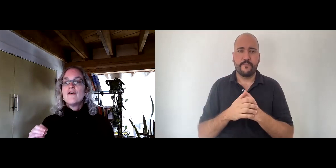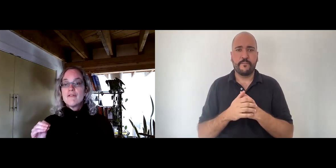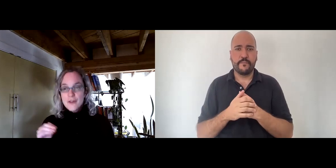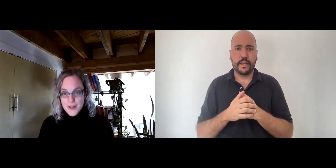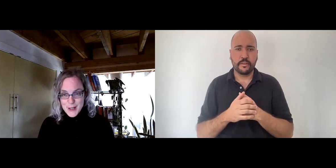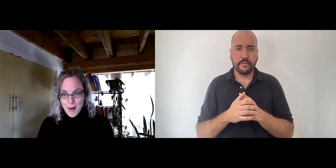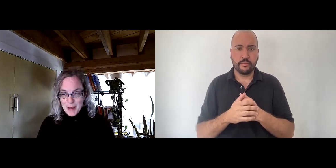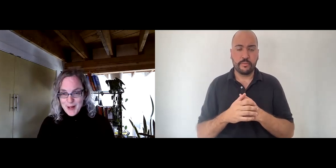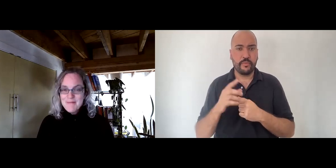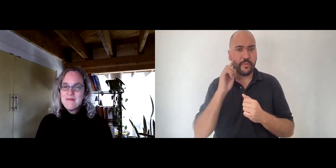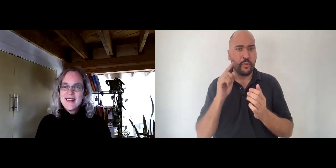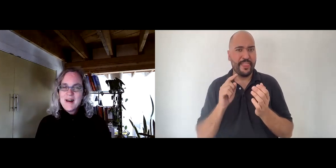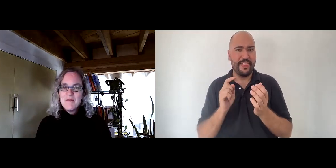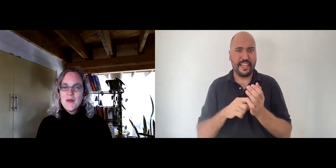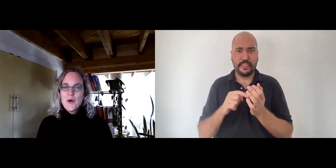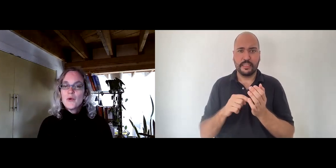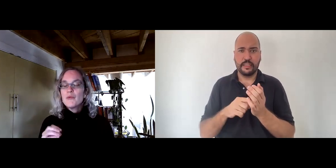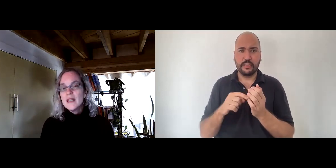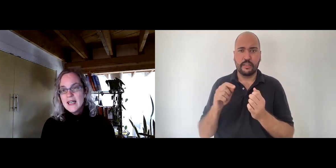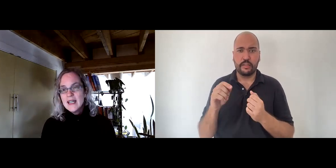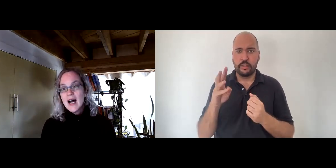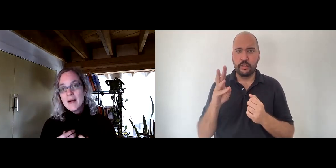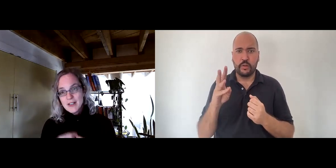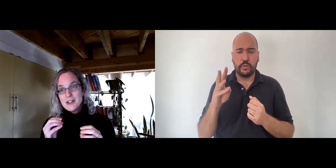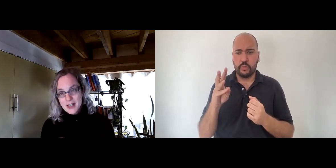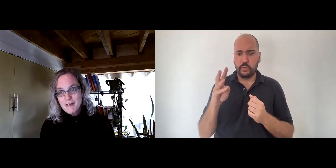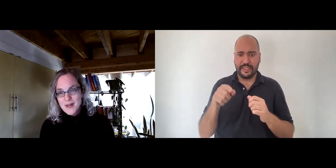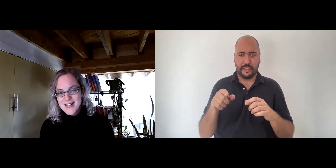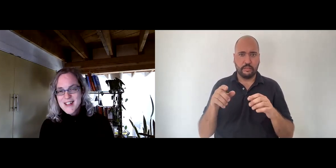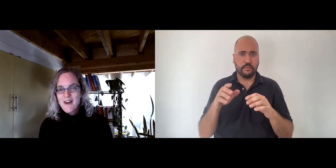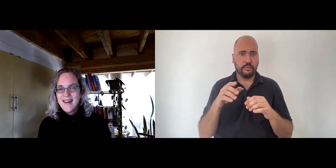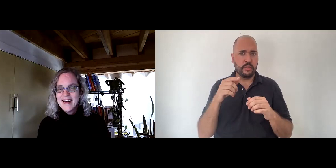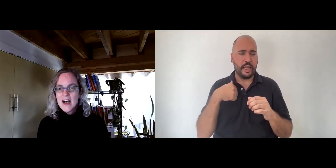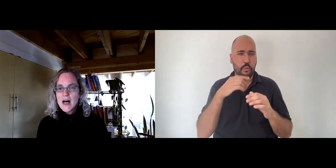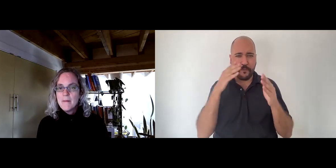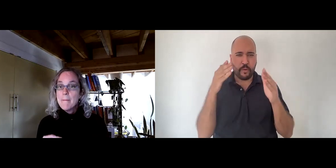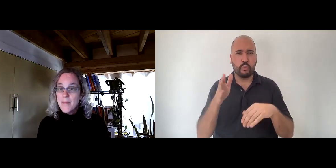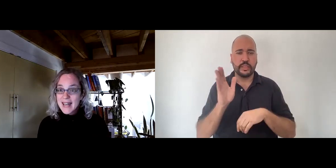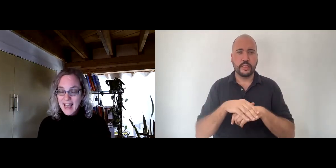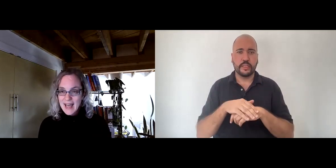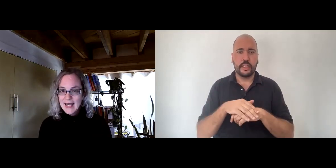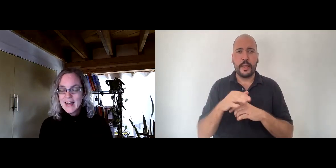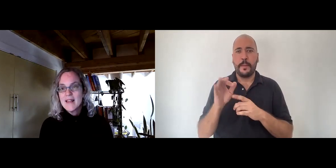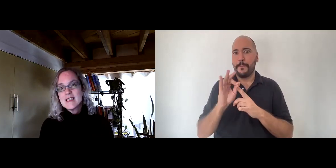For this webinar. I'm really just gonna focus on Medicaid.